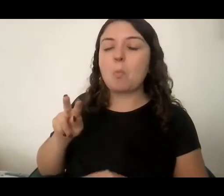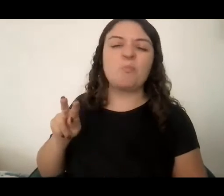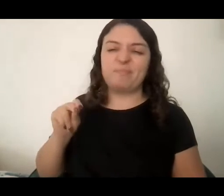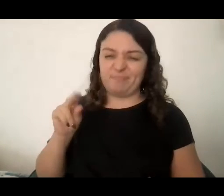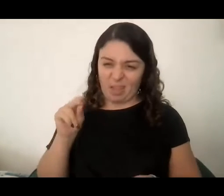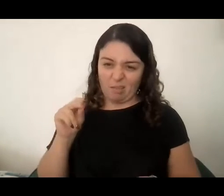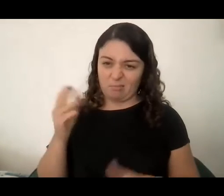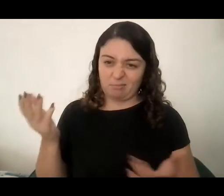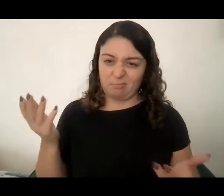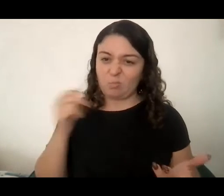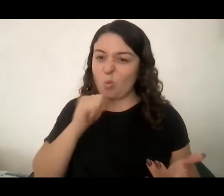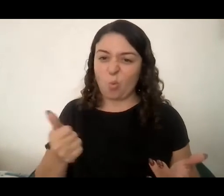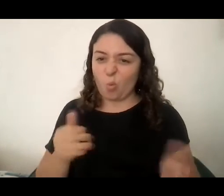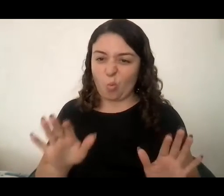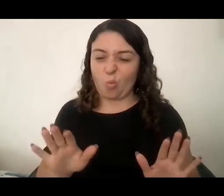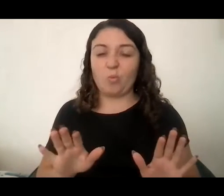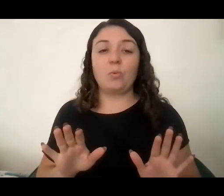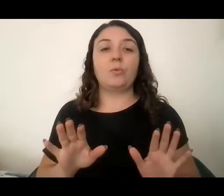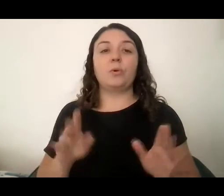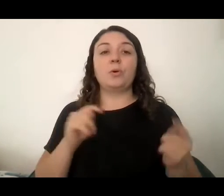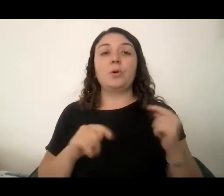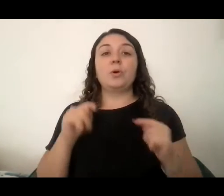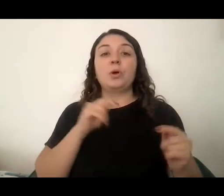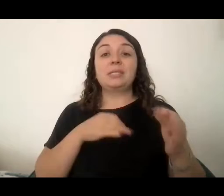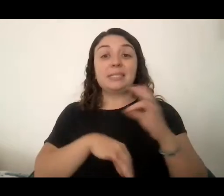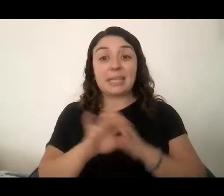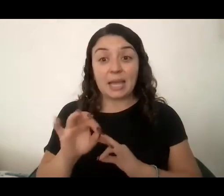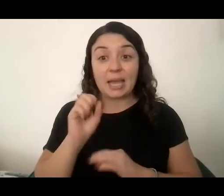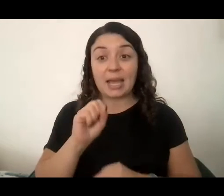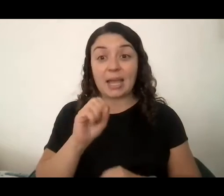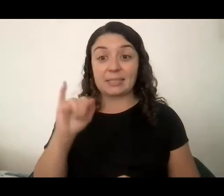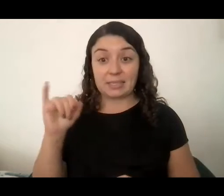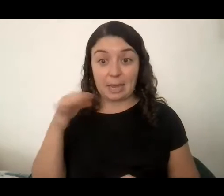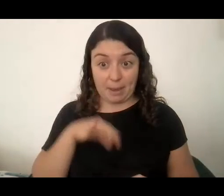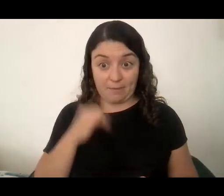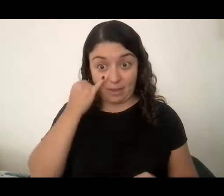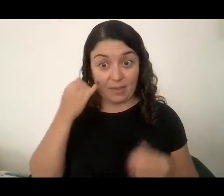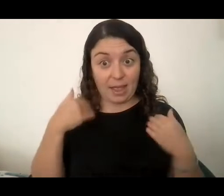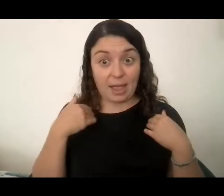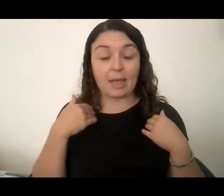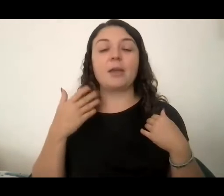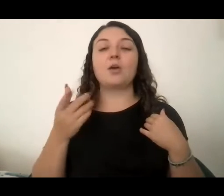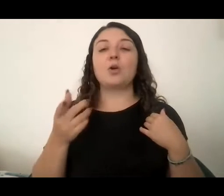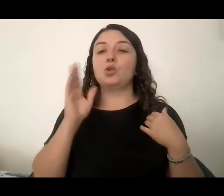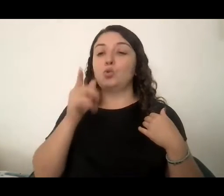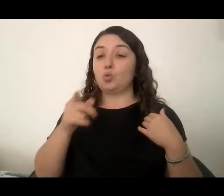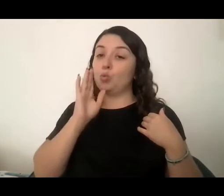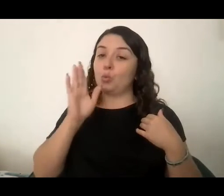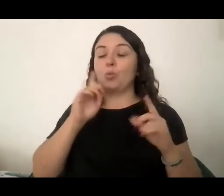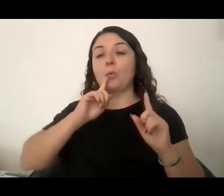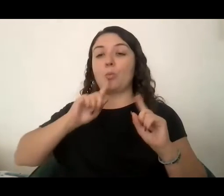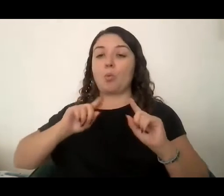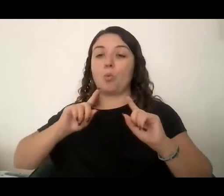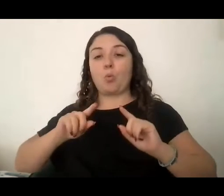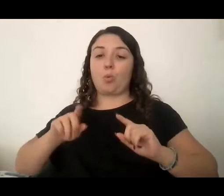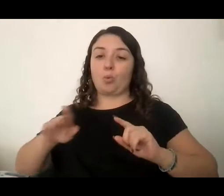way. Instead, with the SSDI benefit, what happens is you report when you start working this is true